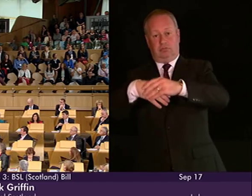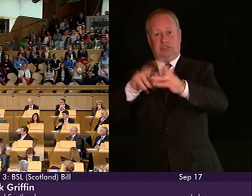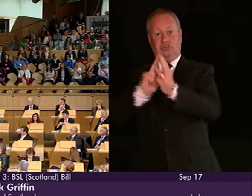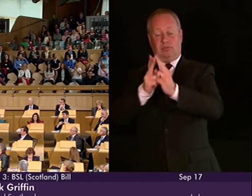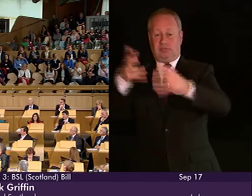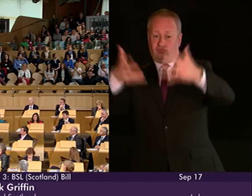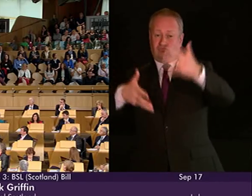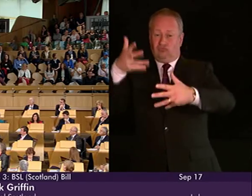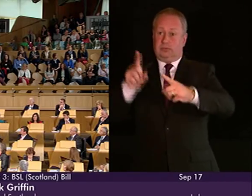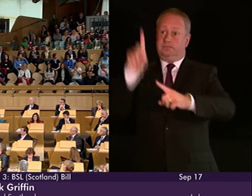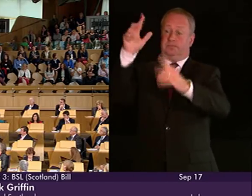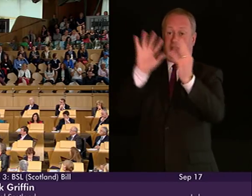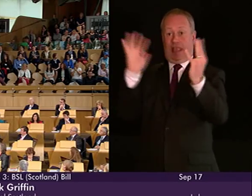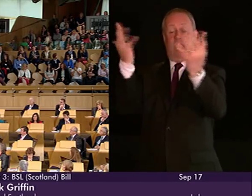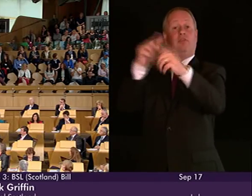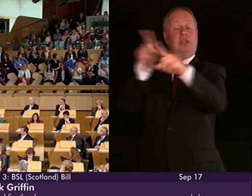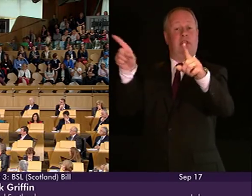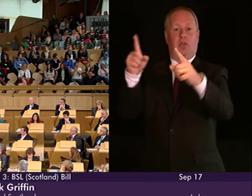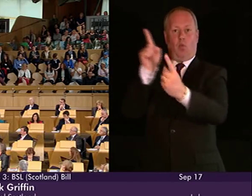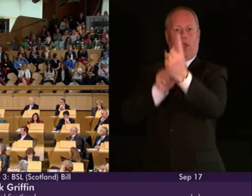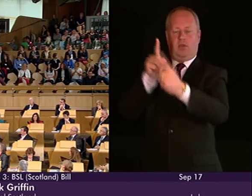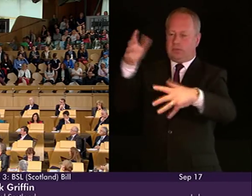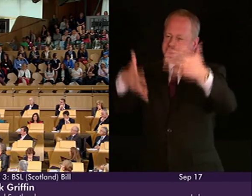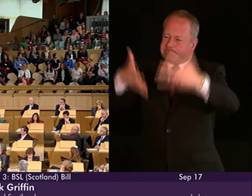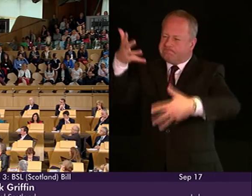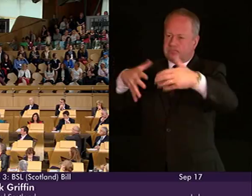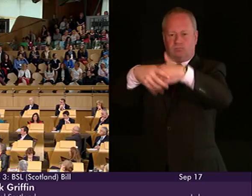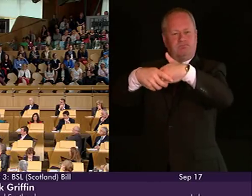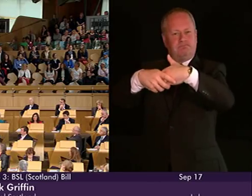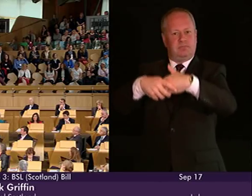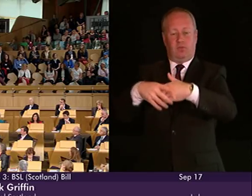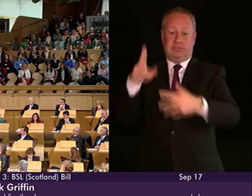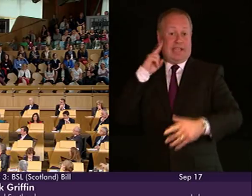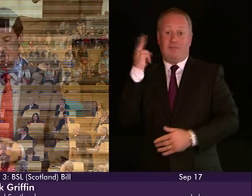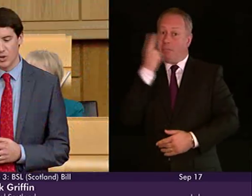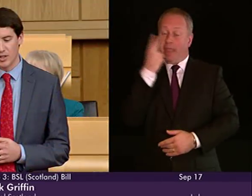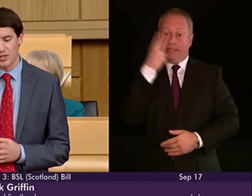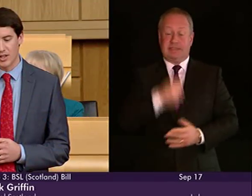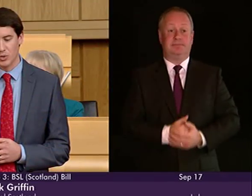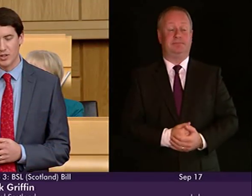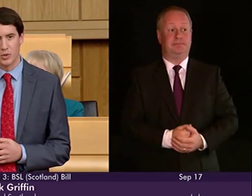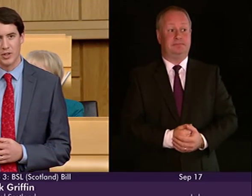who have been providing one-to-one interpretation for any deafblind members of the public. They